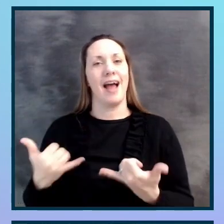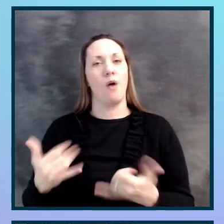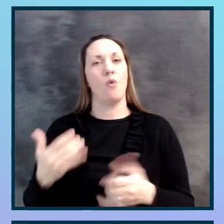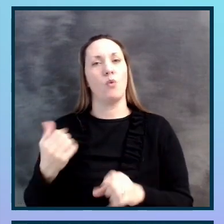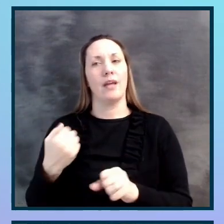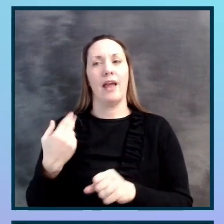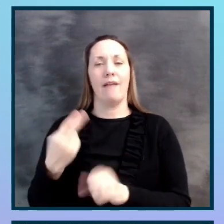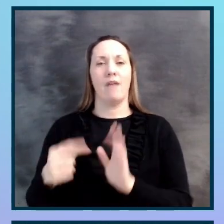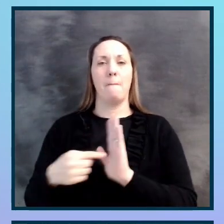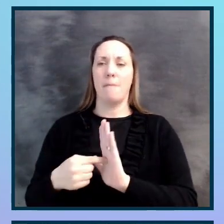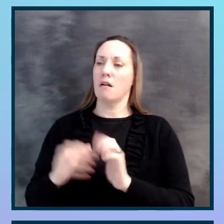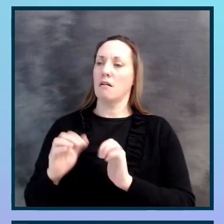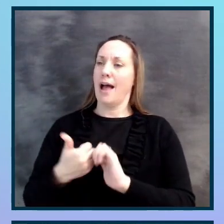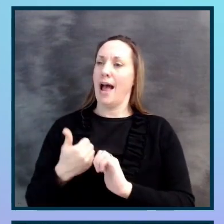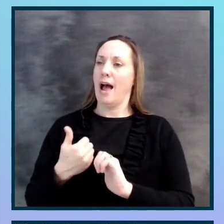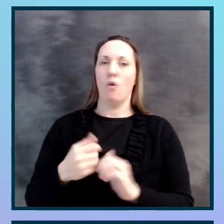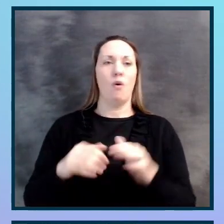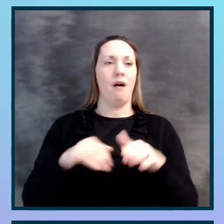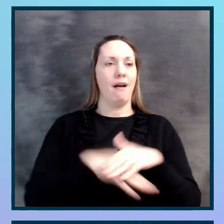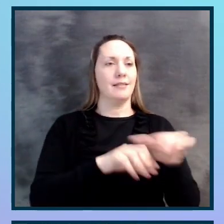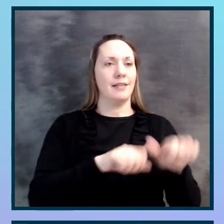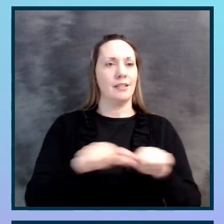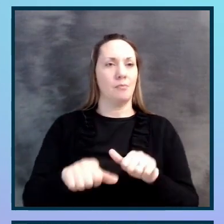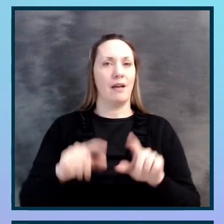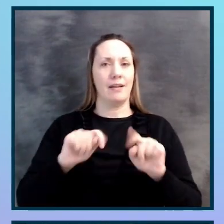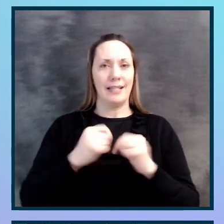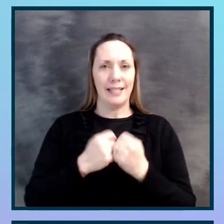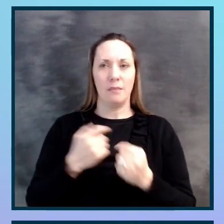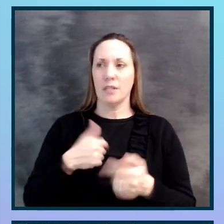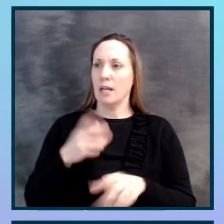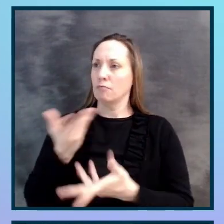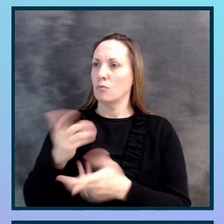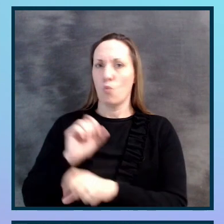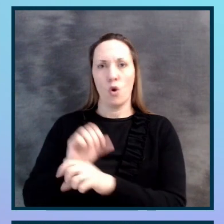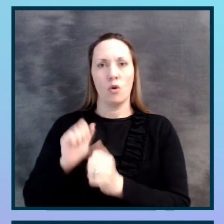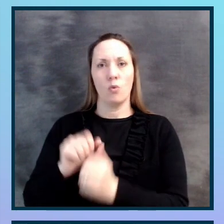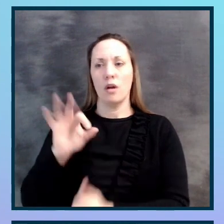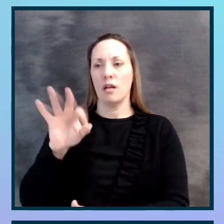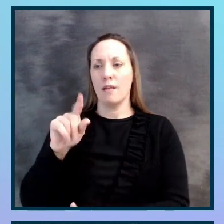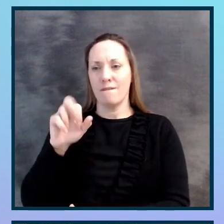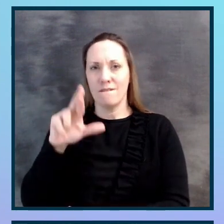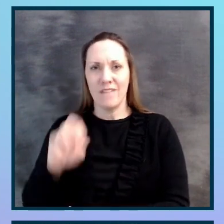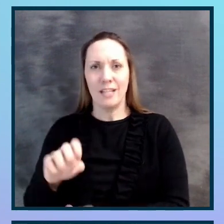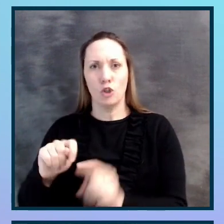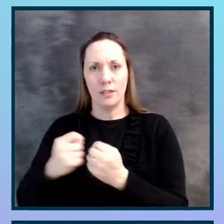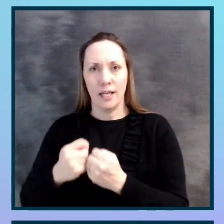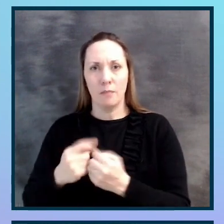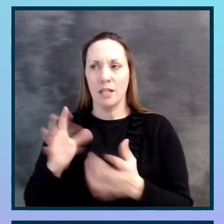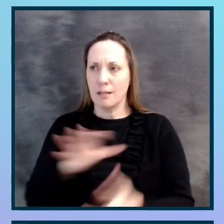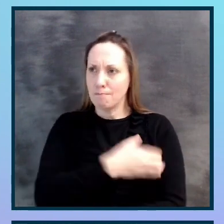can work with feature teams and empower them to ensure their features are accessible. So all the upfront work we put in